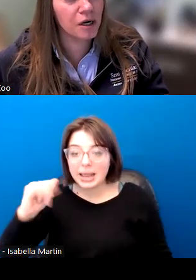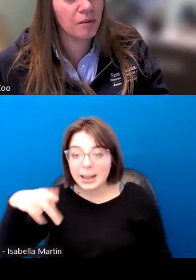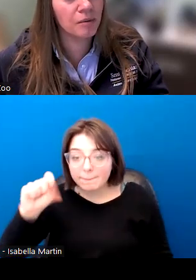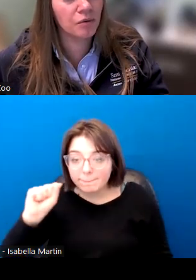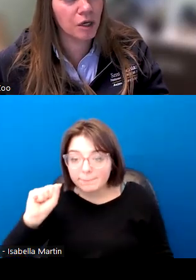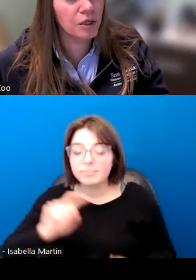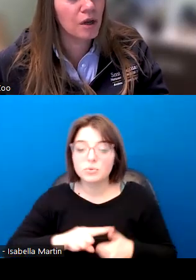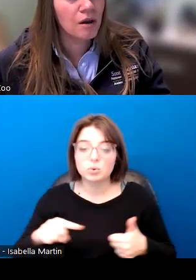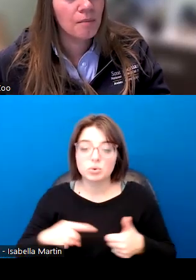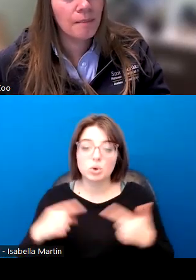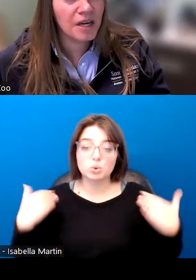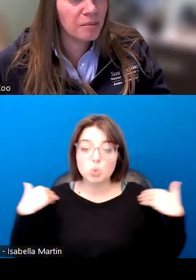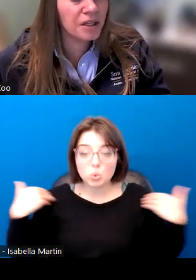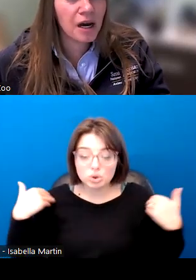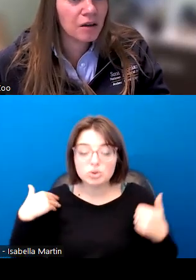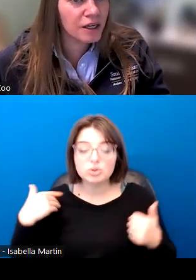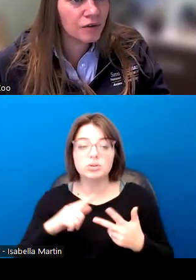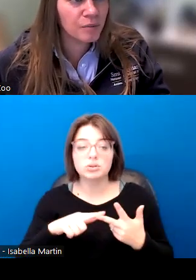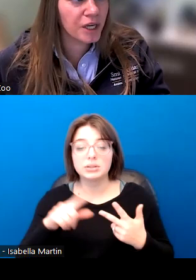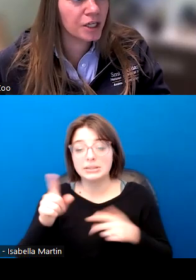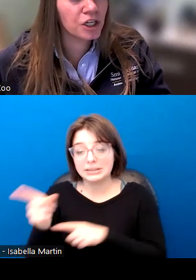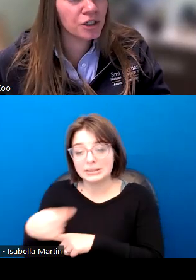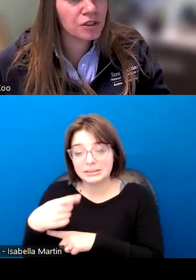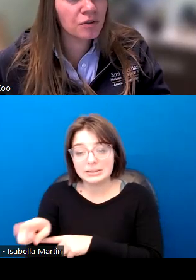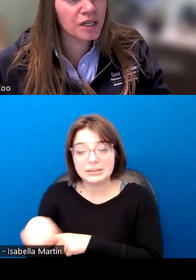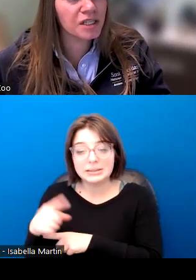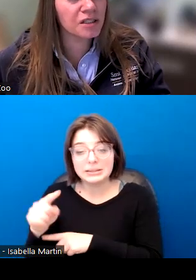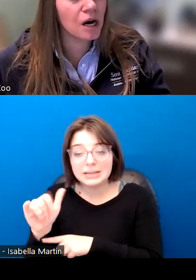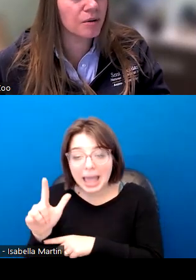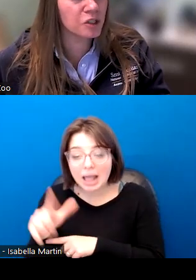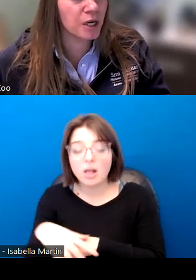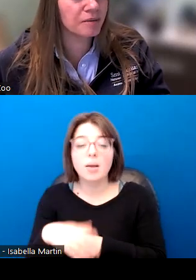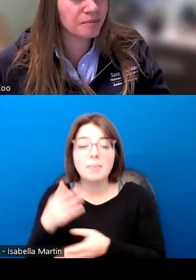um the rump maybe the outline the rib cage and you'd certainly want to see the top of their spine.